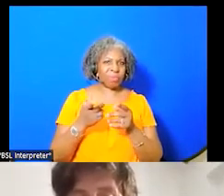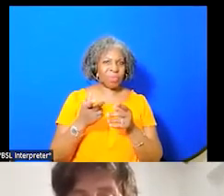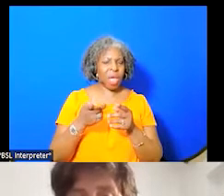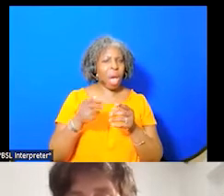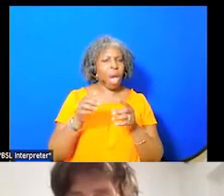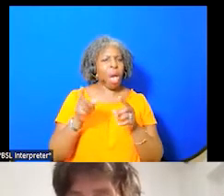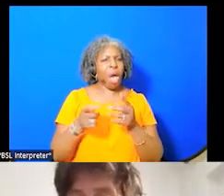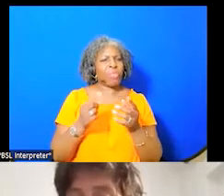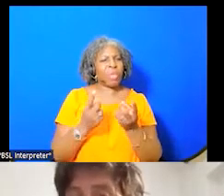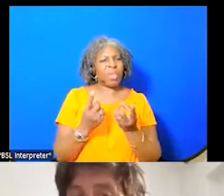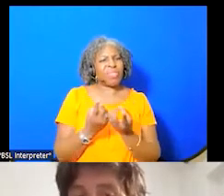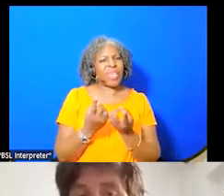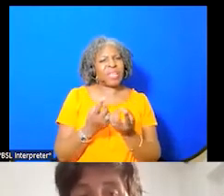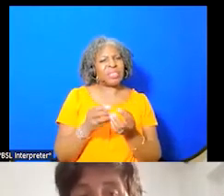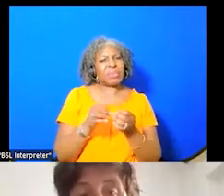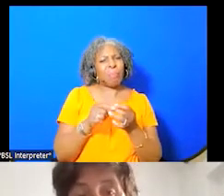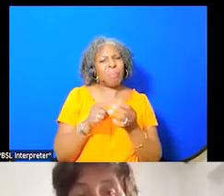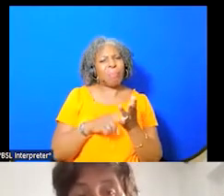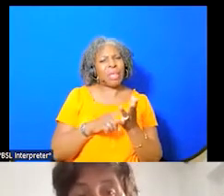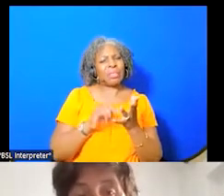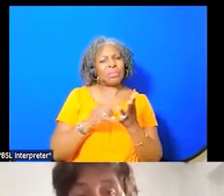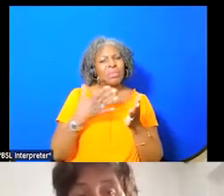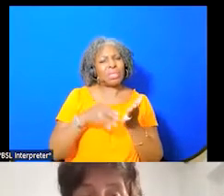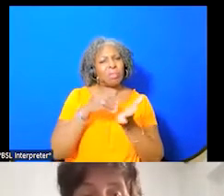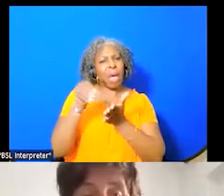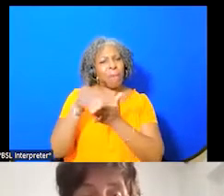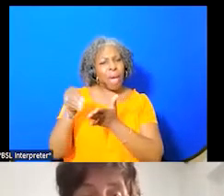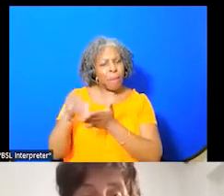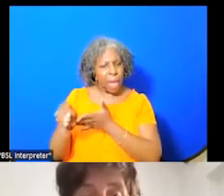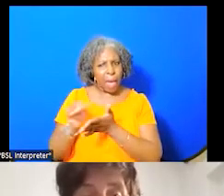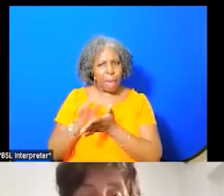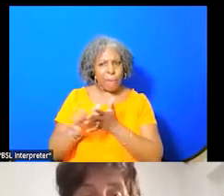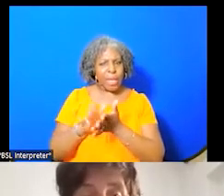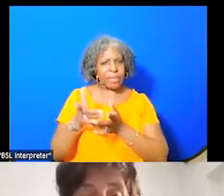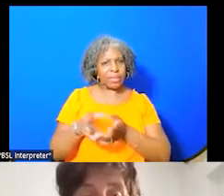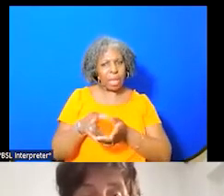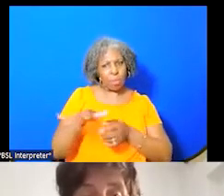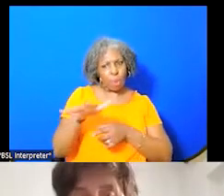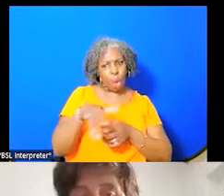it meant that we only had to charge local people £1 to enter.